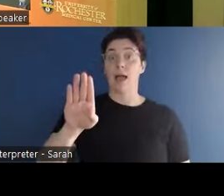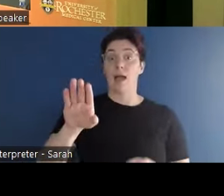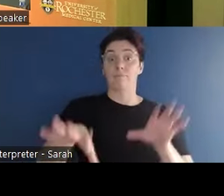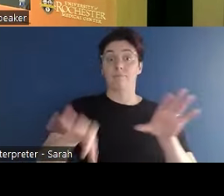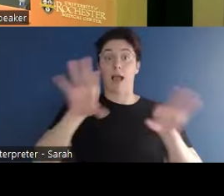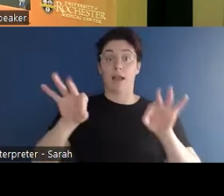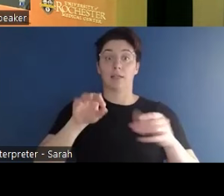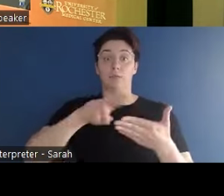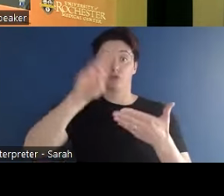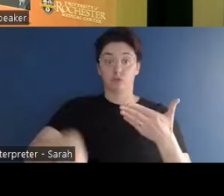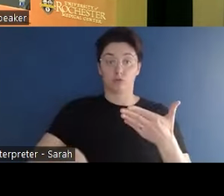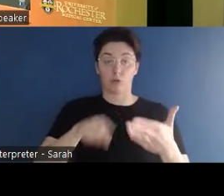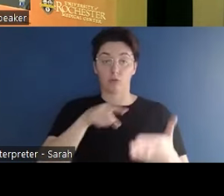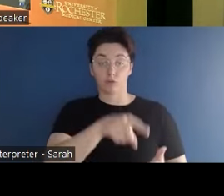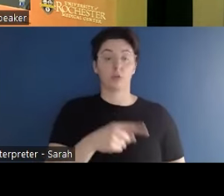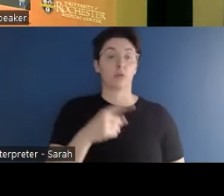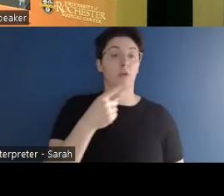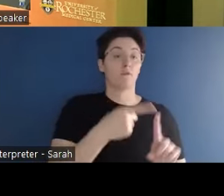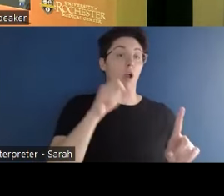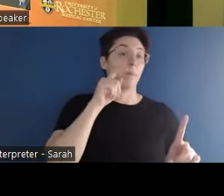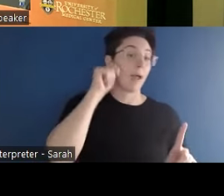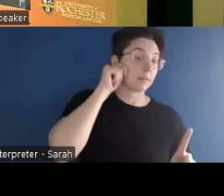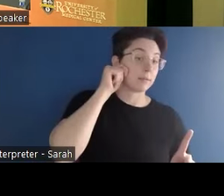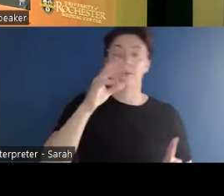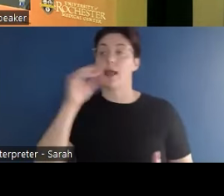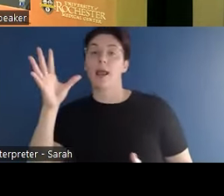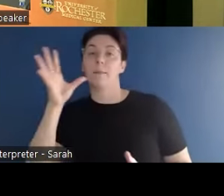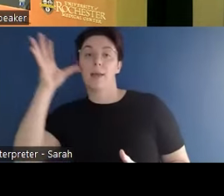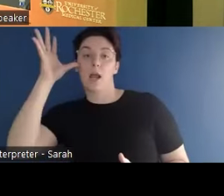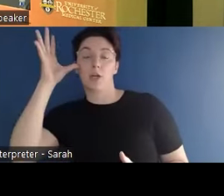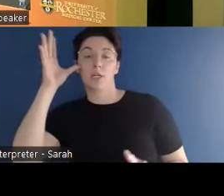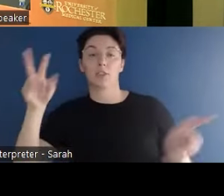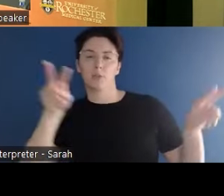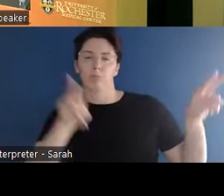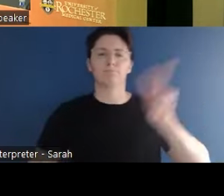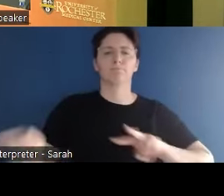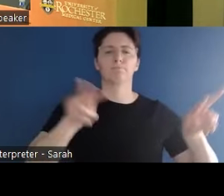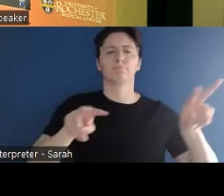symptoms from the adolescence and the parents to look into this reporter discrepancy a bit